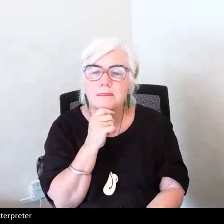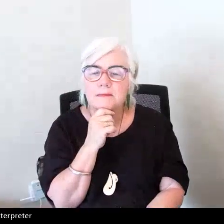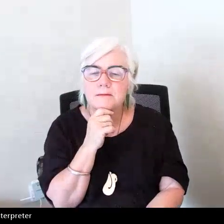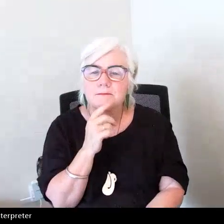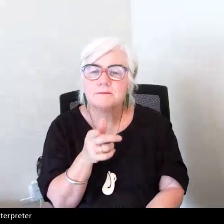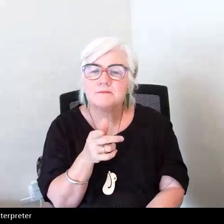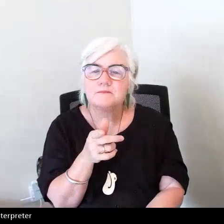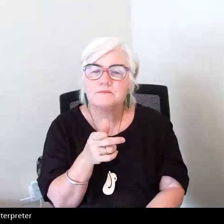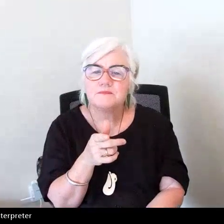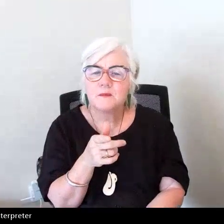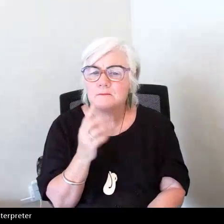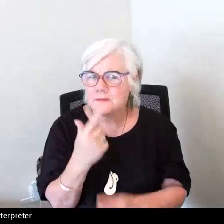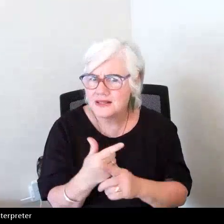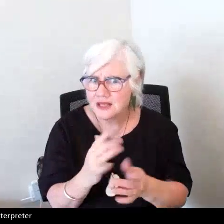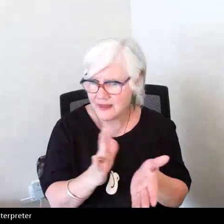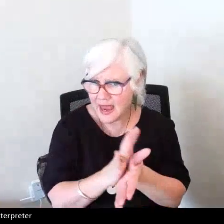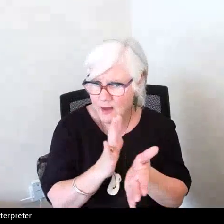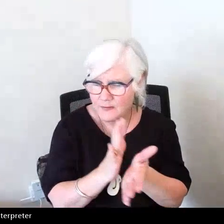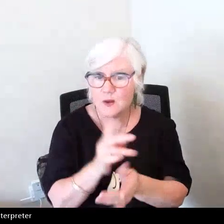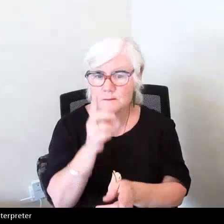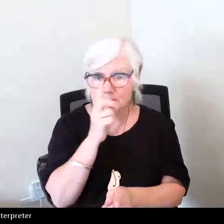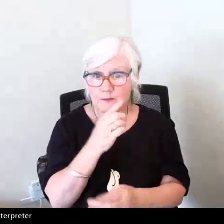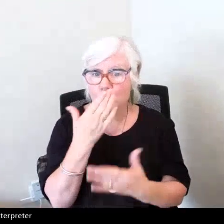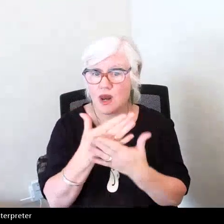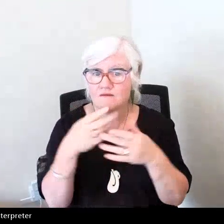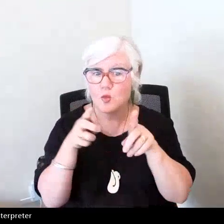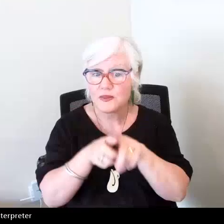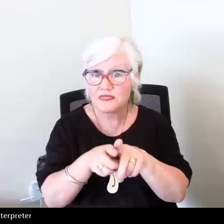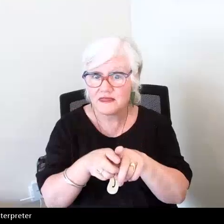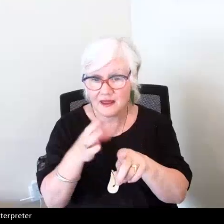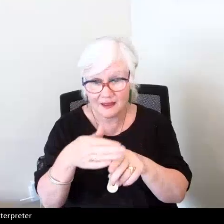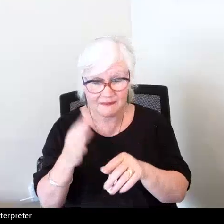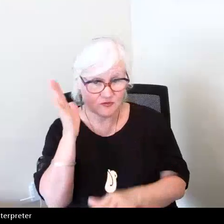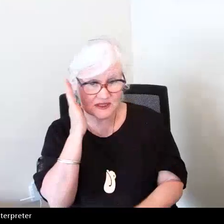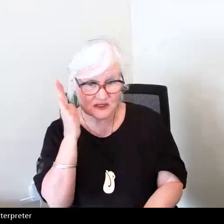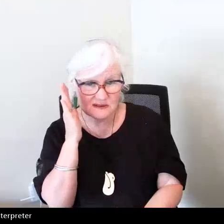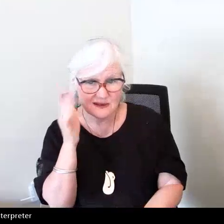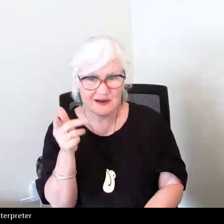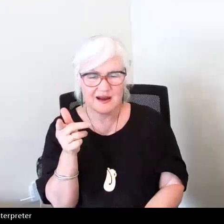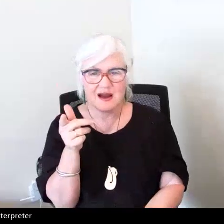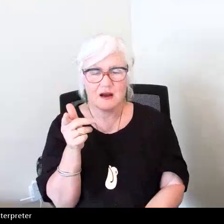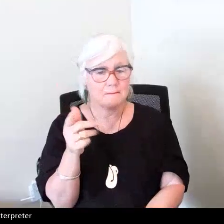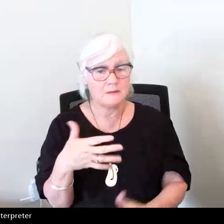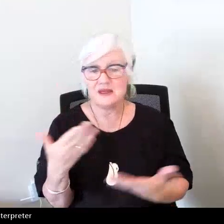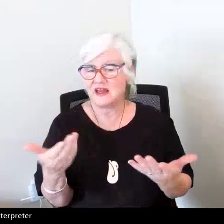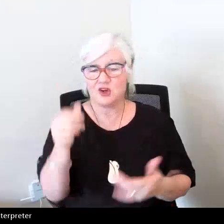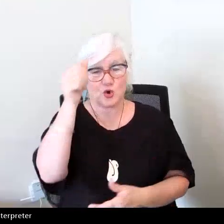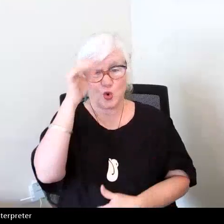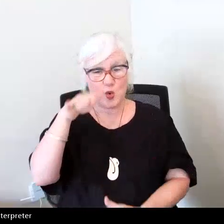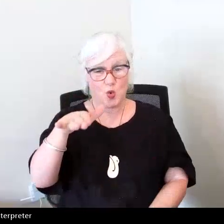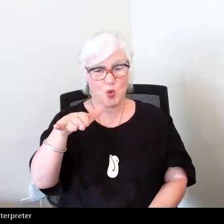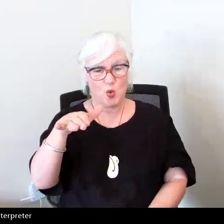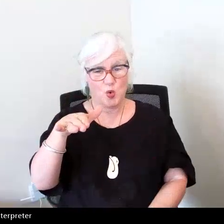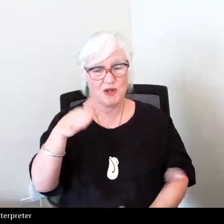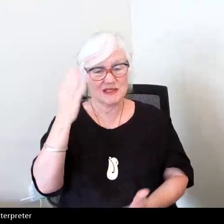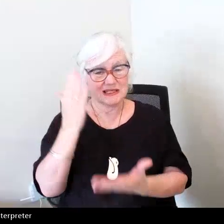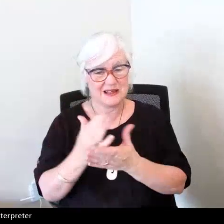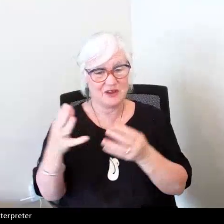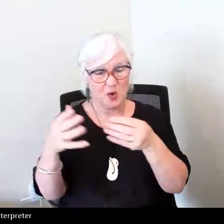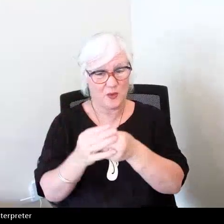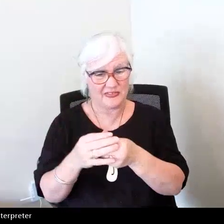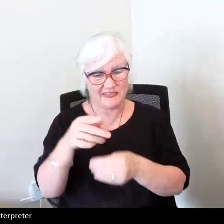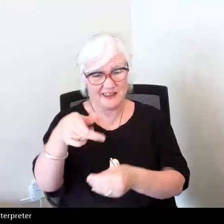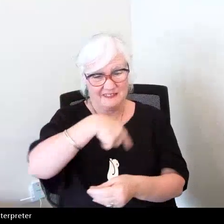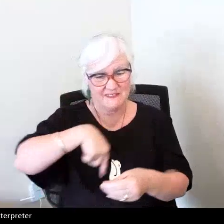they live with, because sometimes they don't have a voice on who wants to live with things.